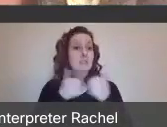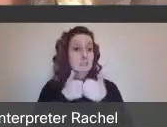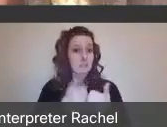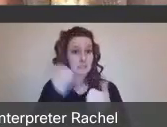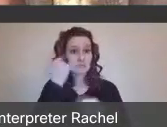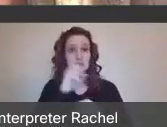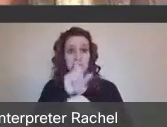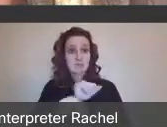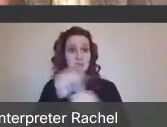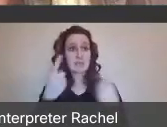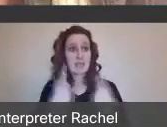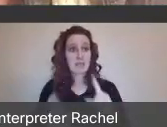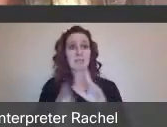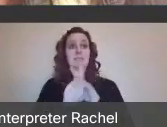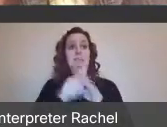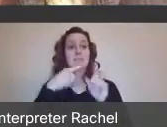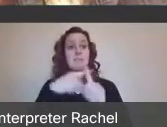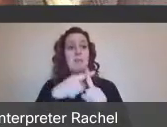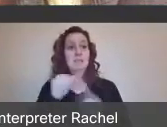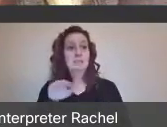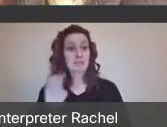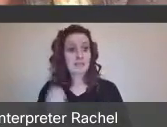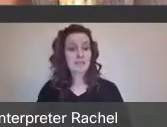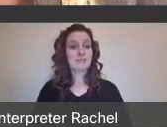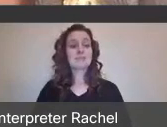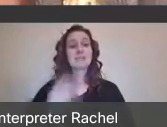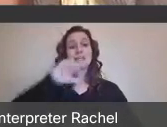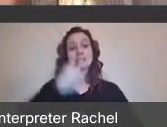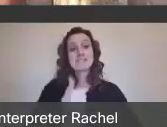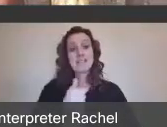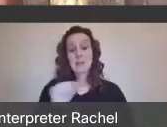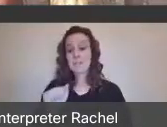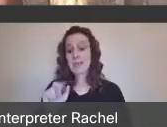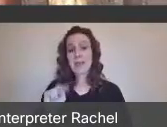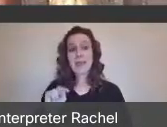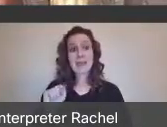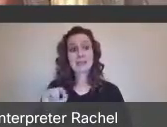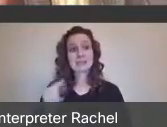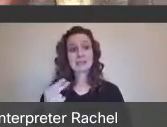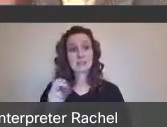setting up antigen testing of teachers and certain educational support staff